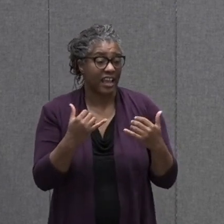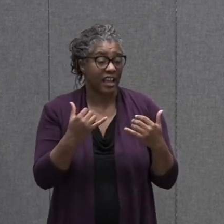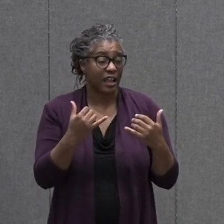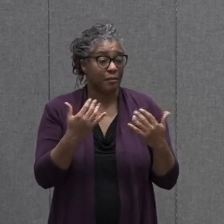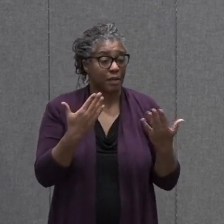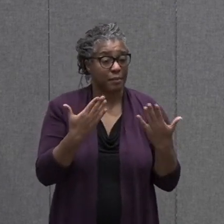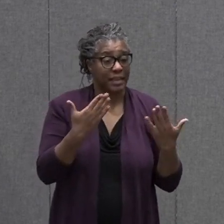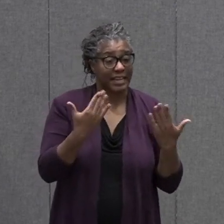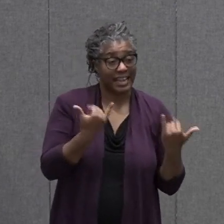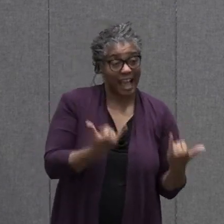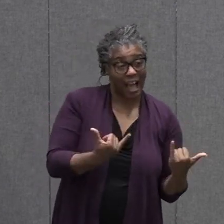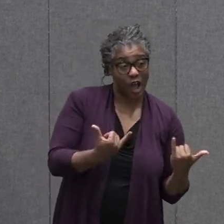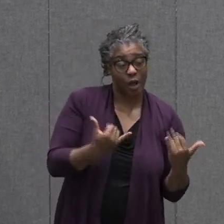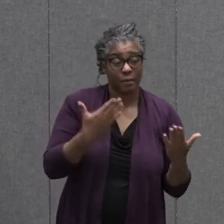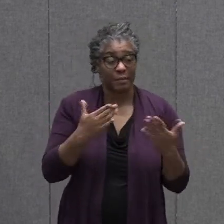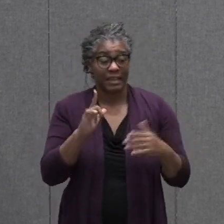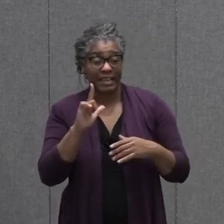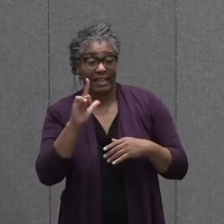and French Fries."